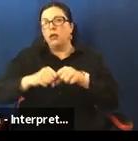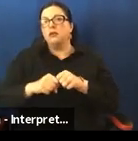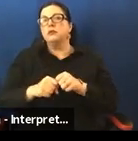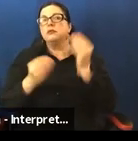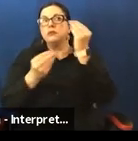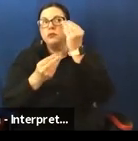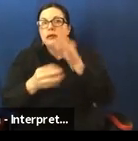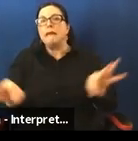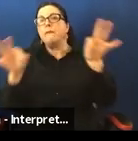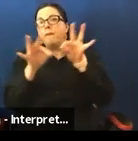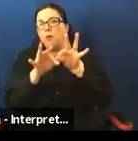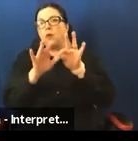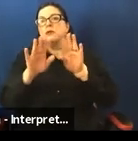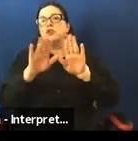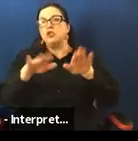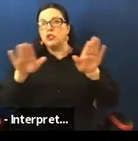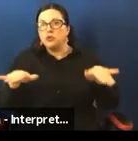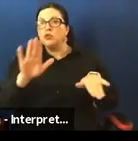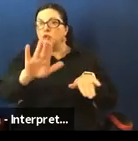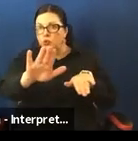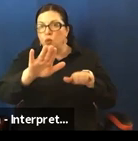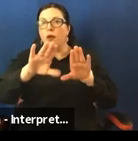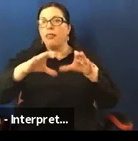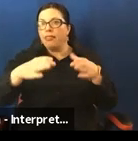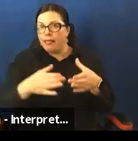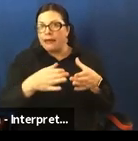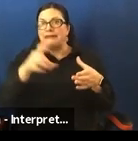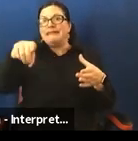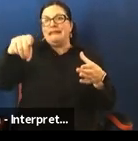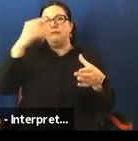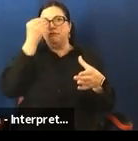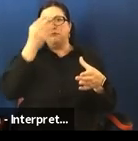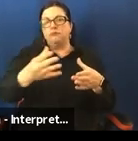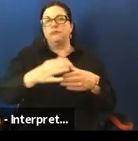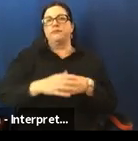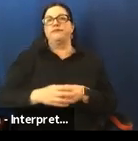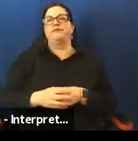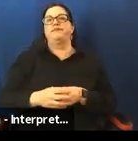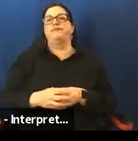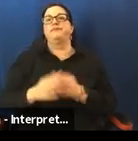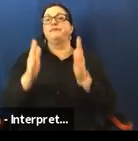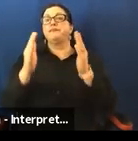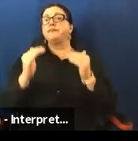Jason Williams: See YC is California Youth Connection. This is a foster youth led and organized organization and